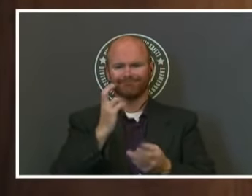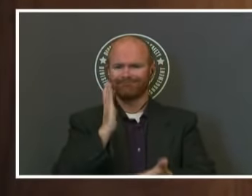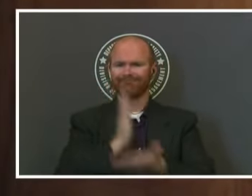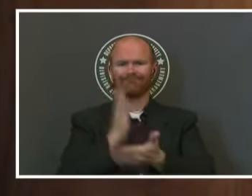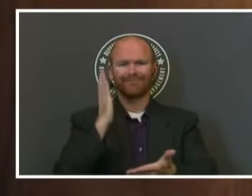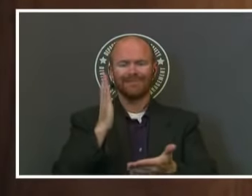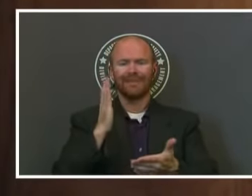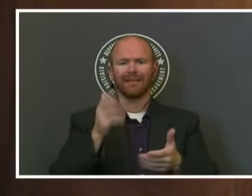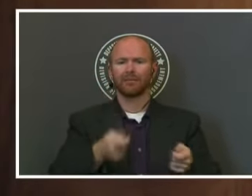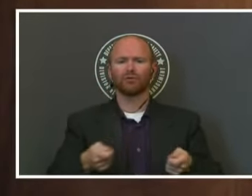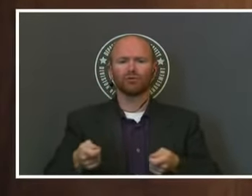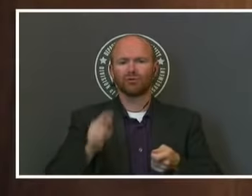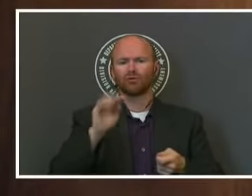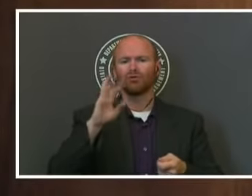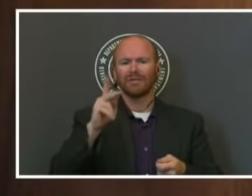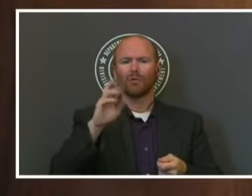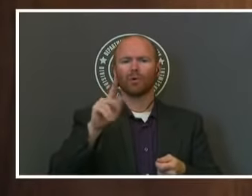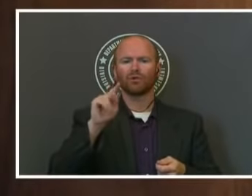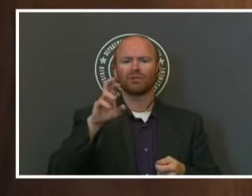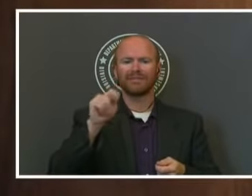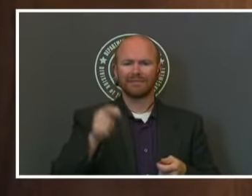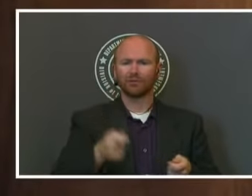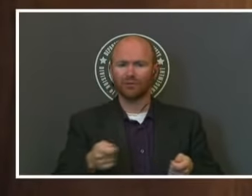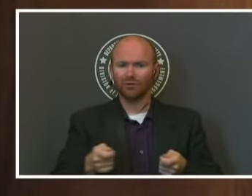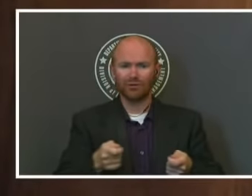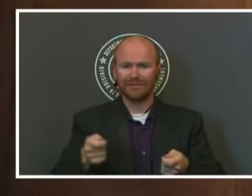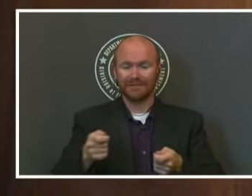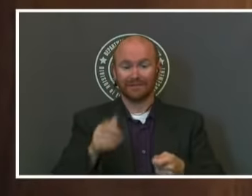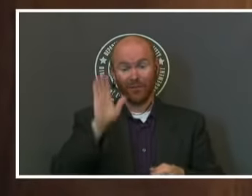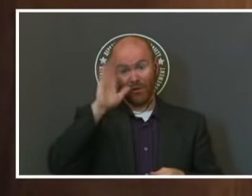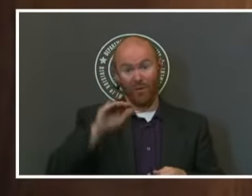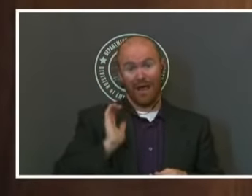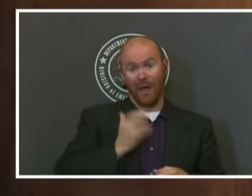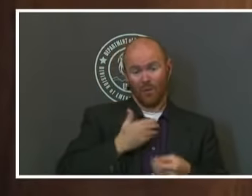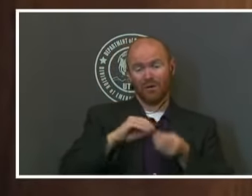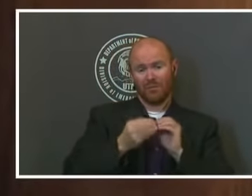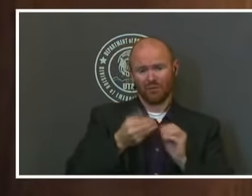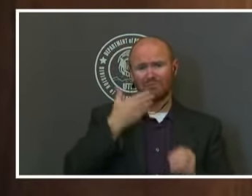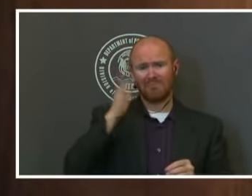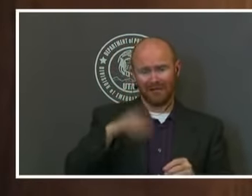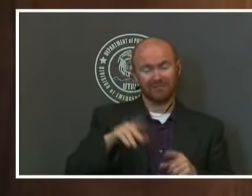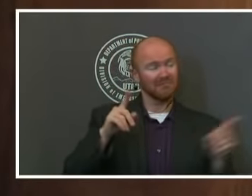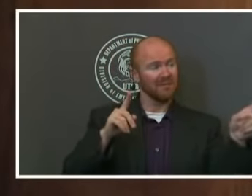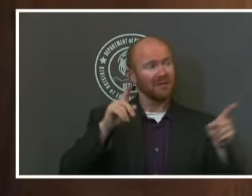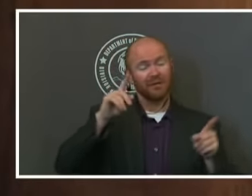weekend our numbers are pretty